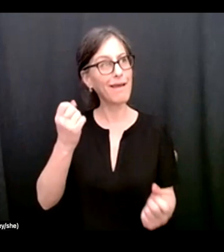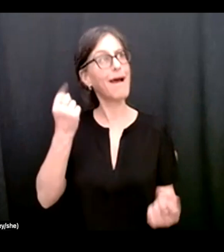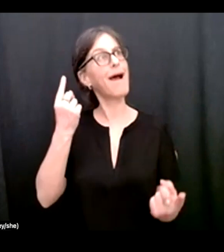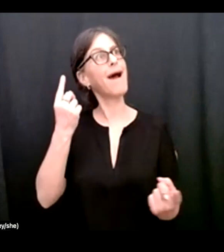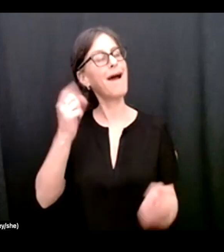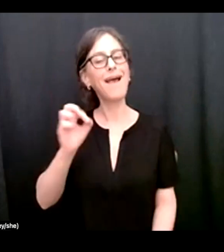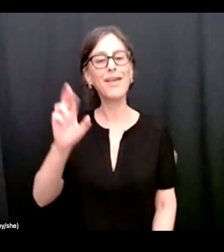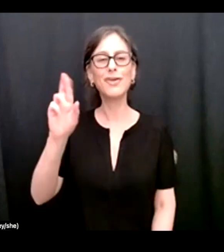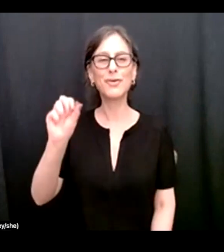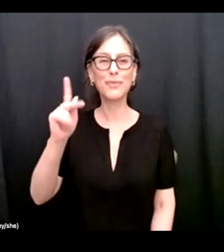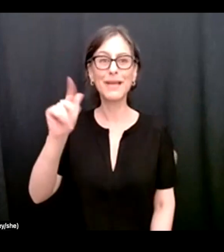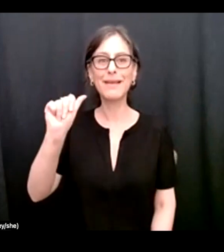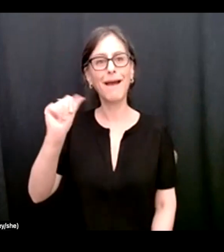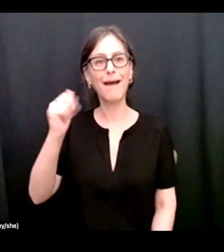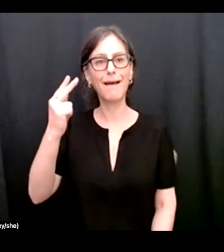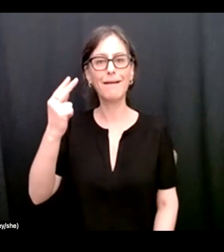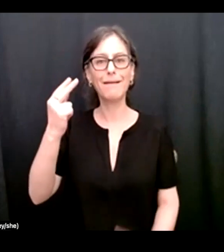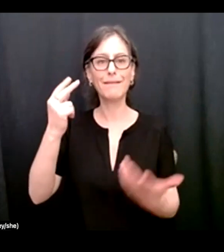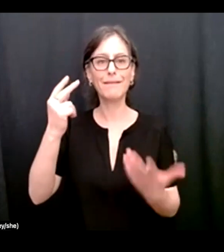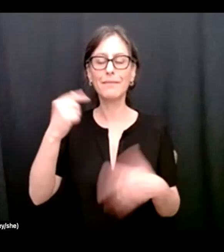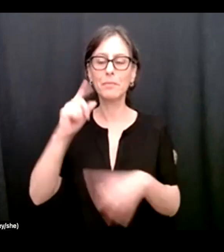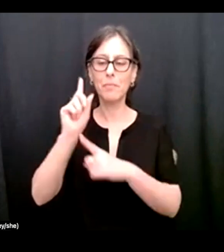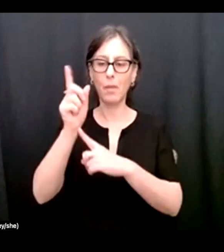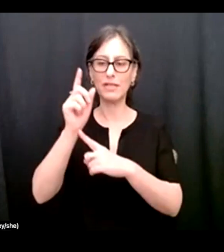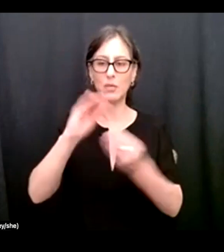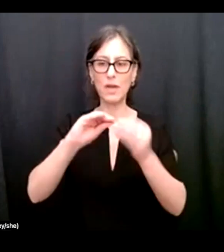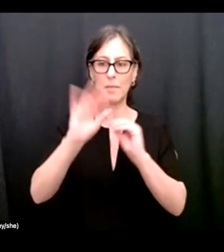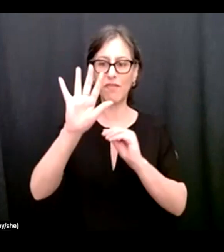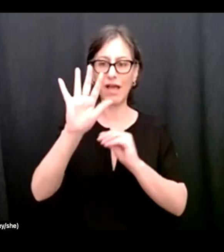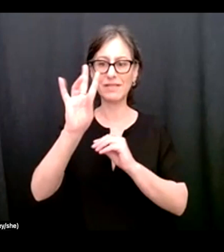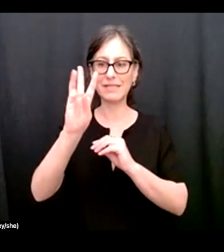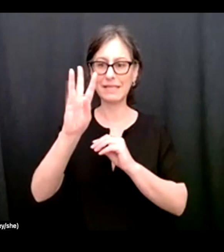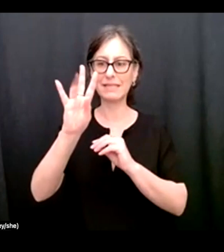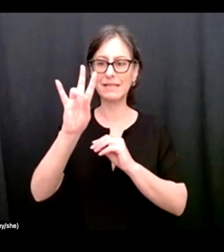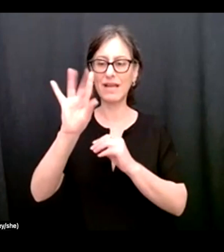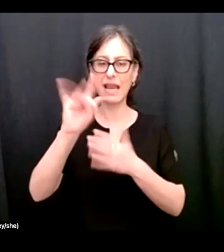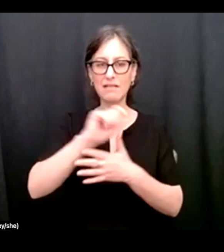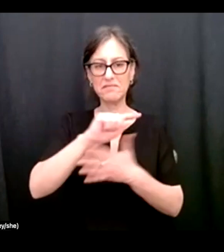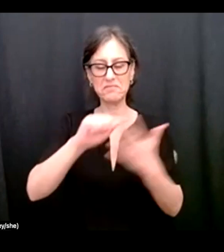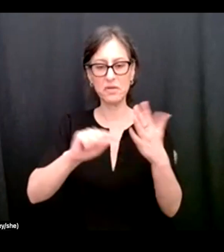So let's try that. Five through eight. And we'll come back and then maybe we can,